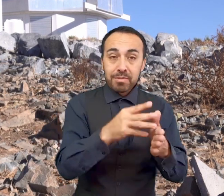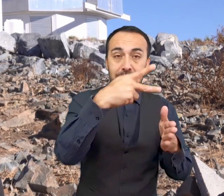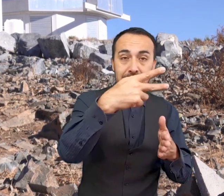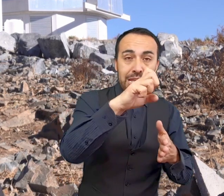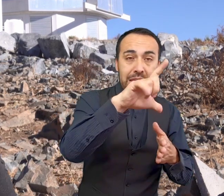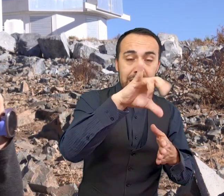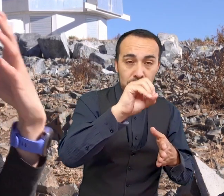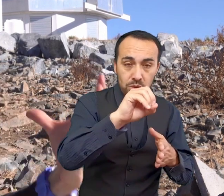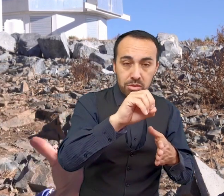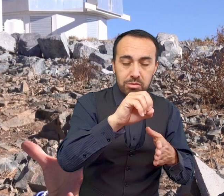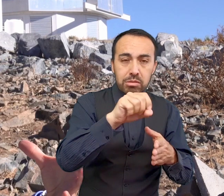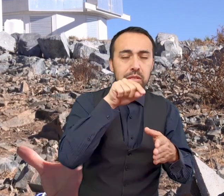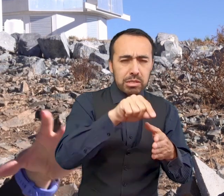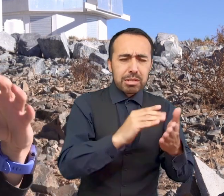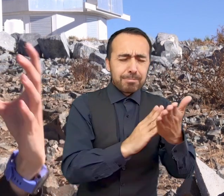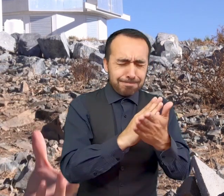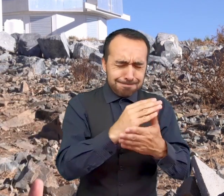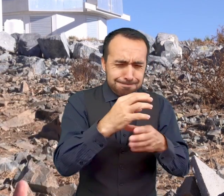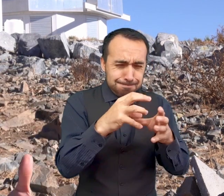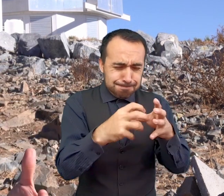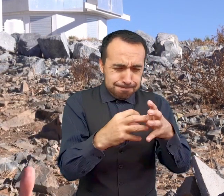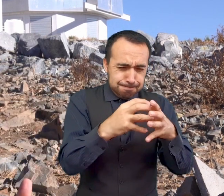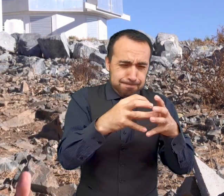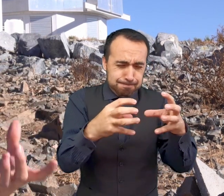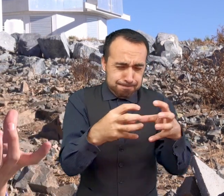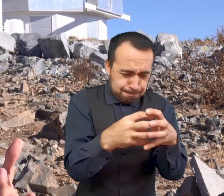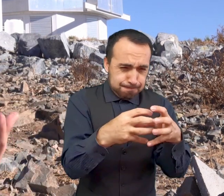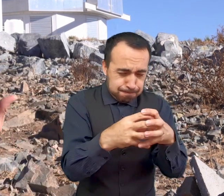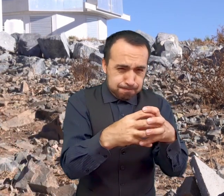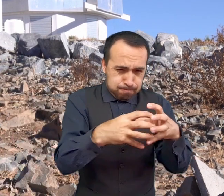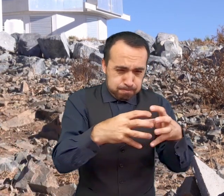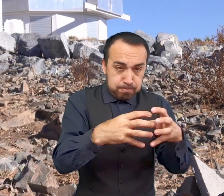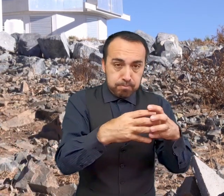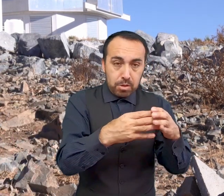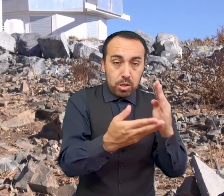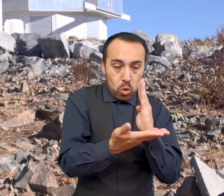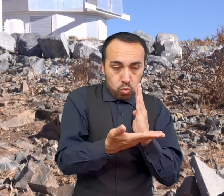This causes the star to expand enormously and increase in luminosity, becoming a red giant.